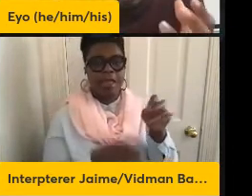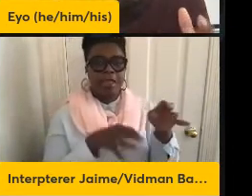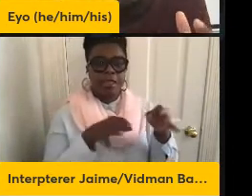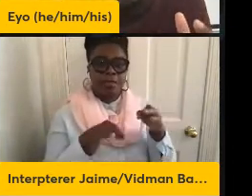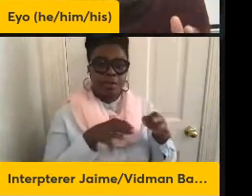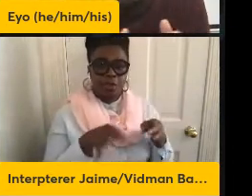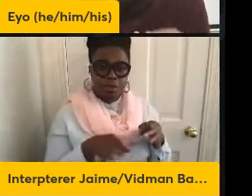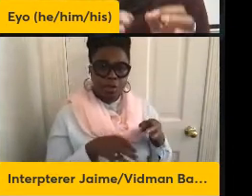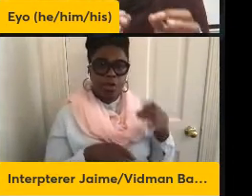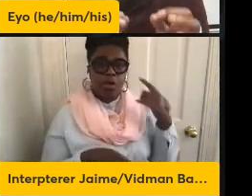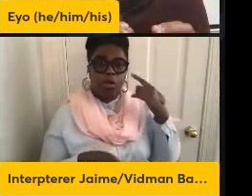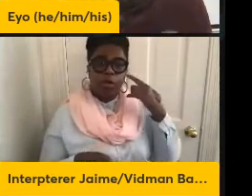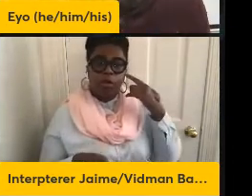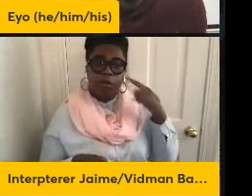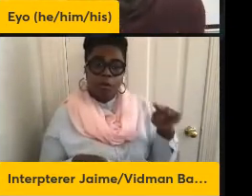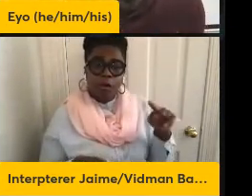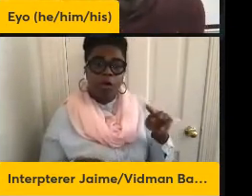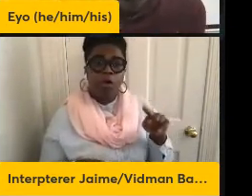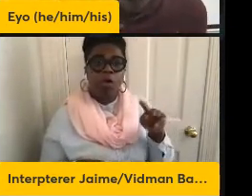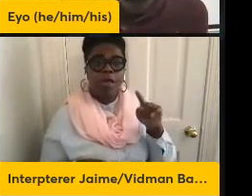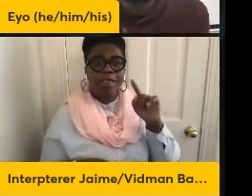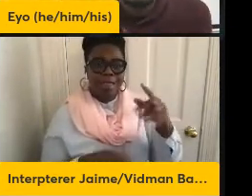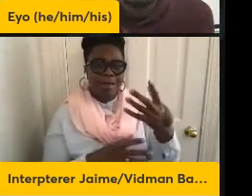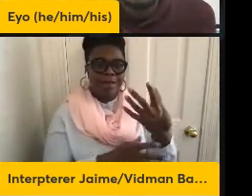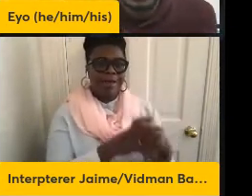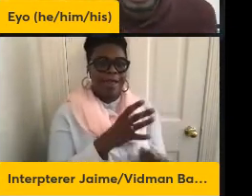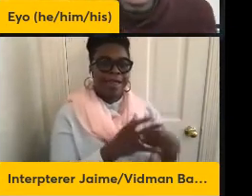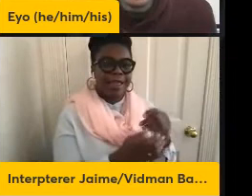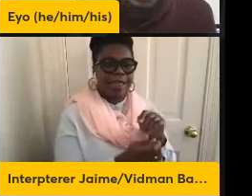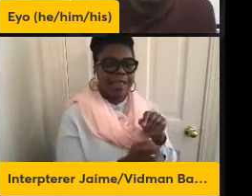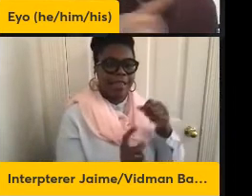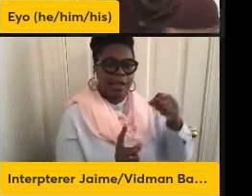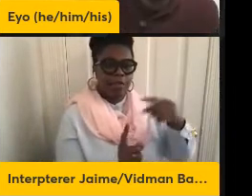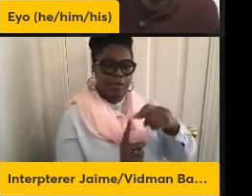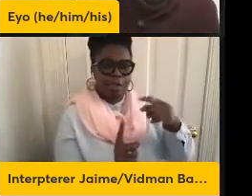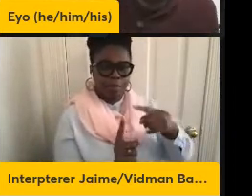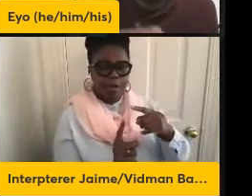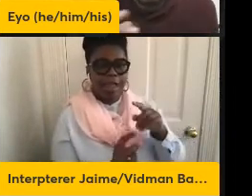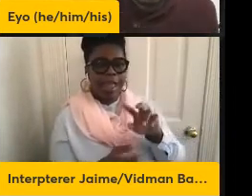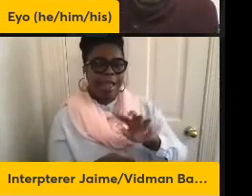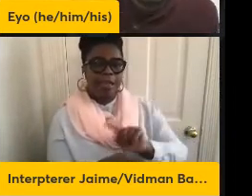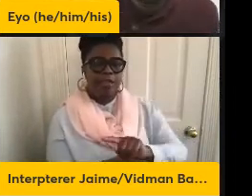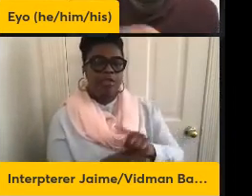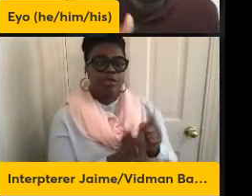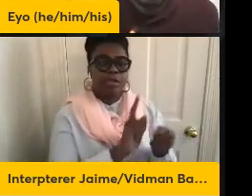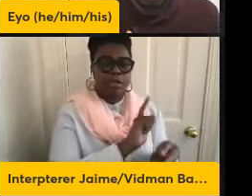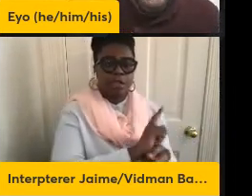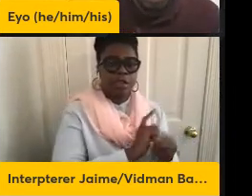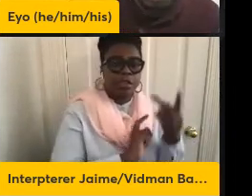alterations lacking this receptor, specifically microglia and even translate that to look at it in neurons as well when